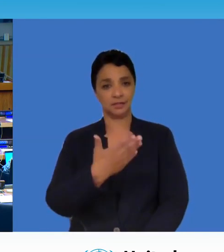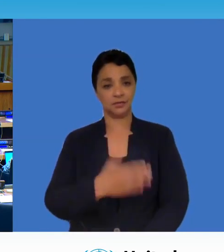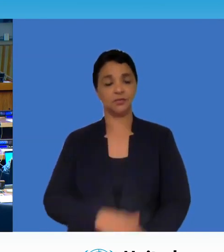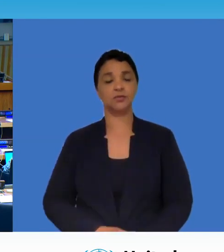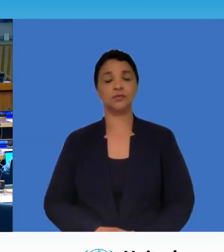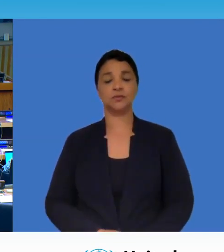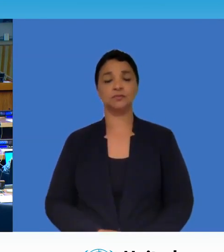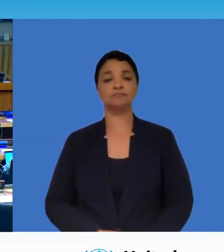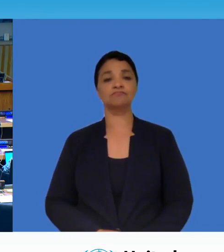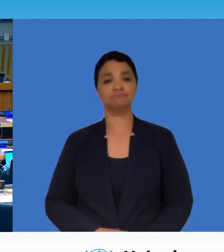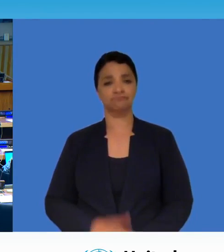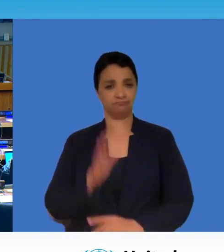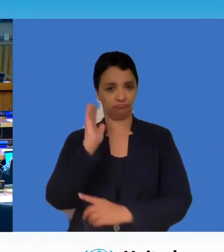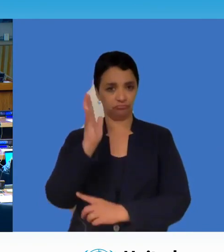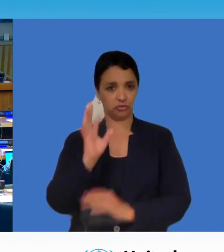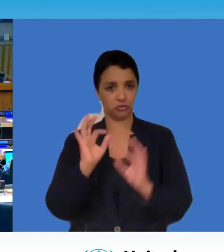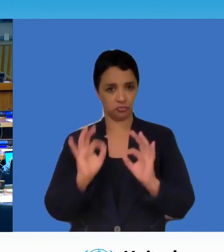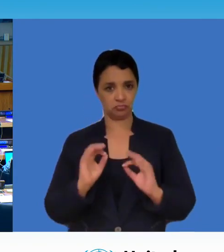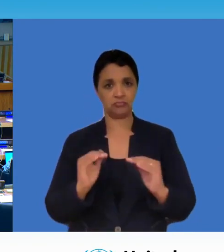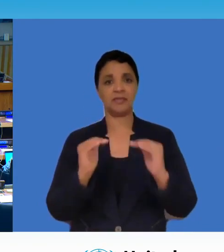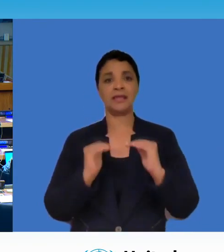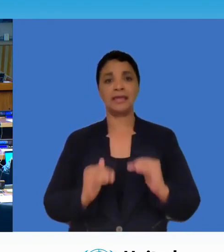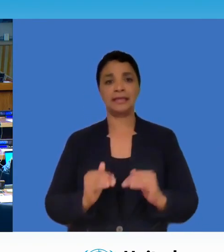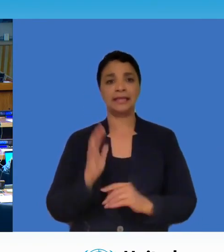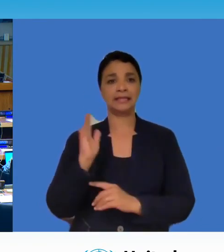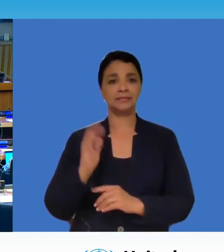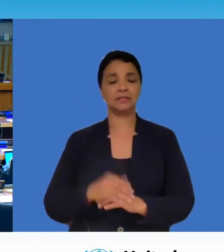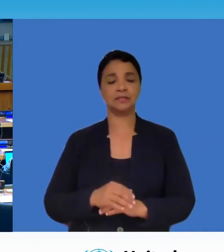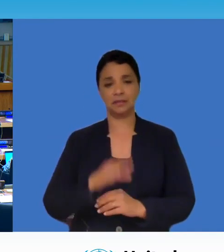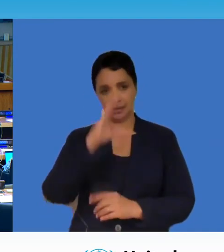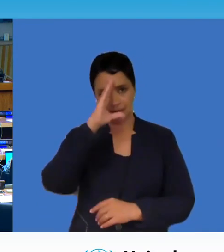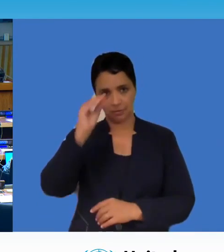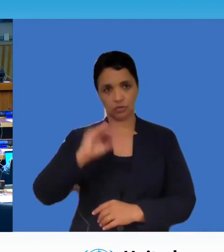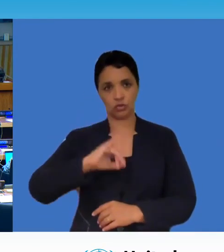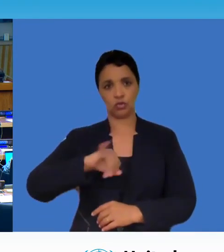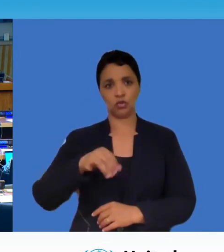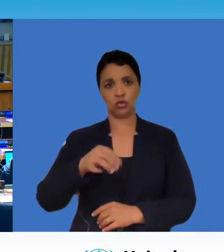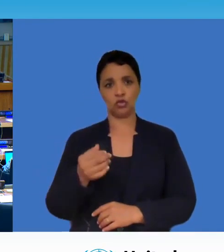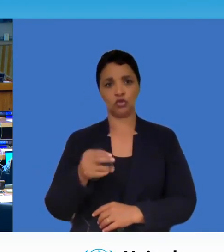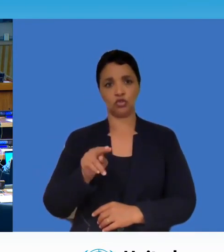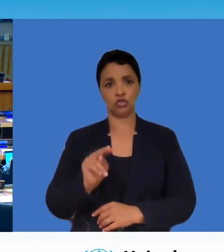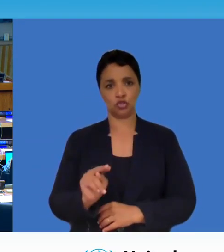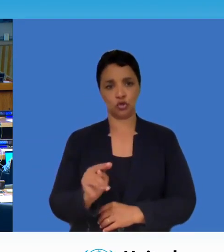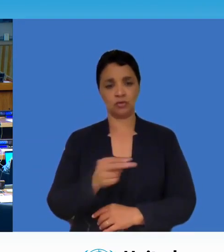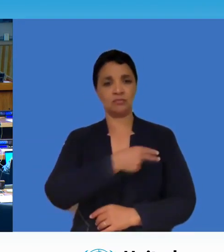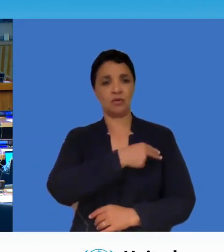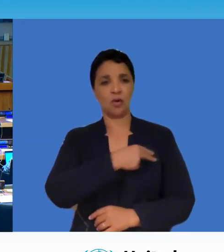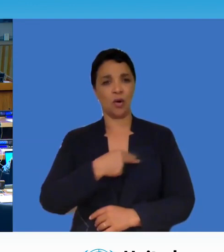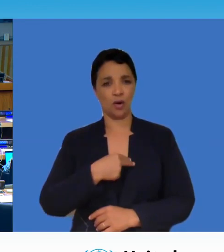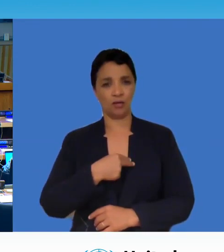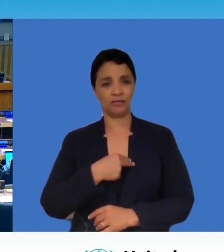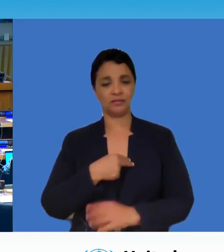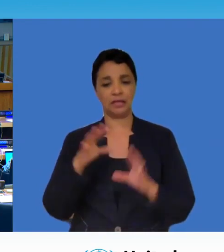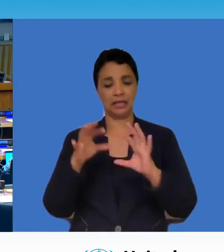Miss wasu for her insightful presentation and our next speaker is Mr John wilmouth officer in charge